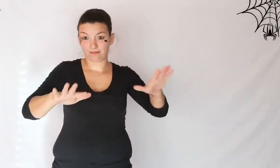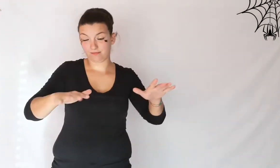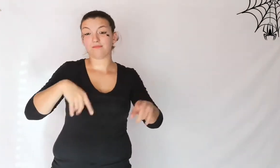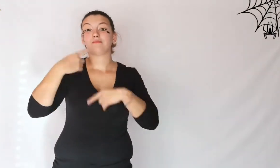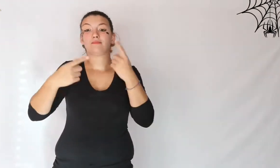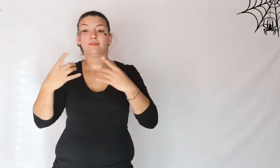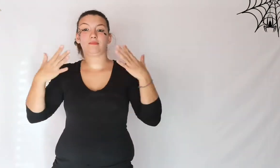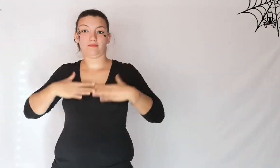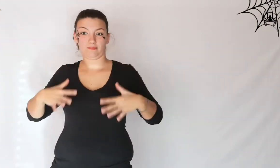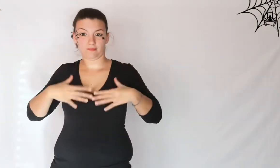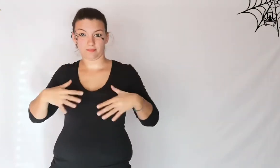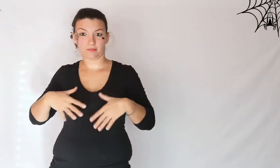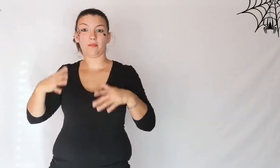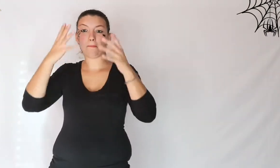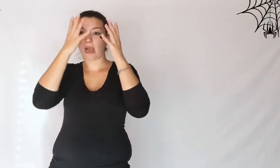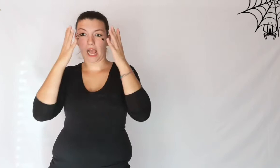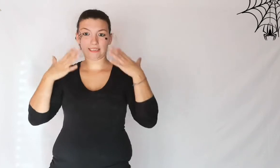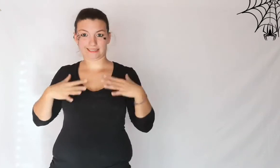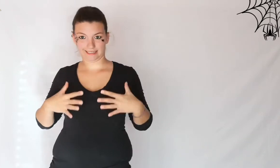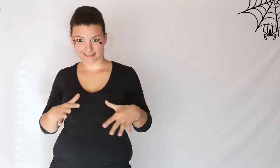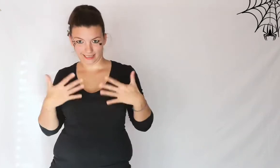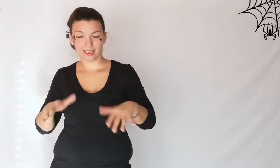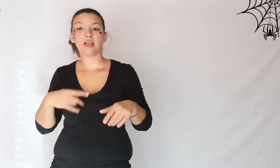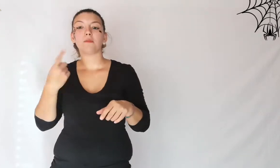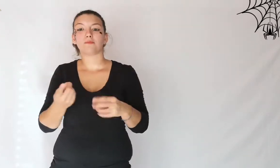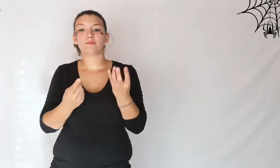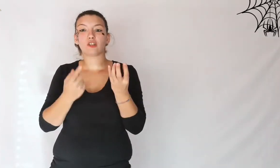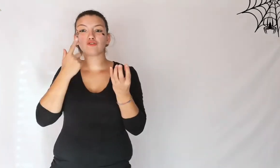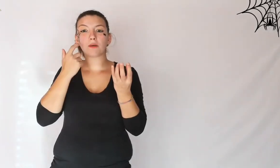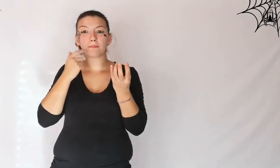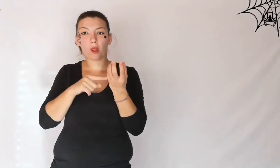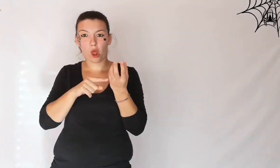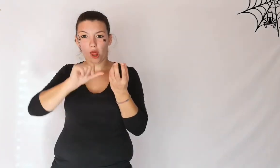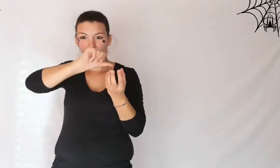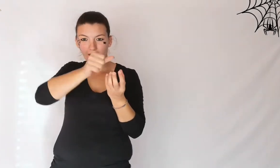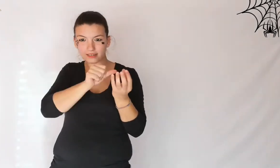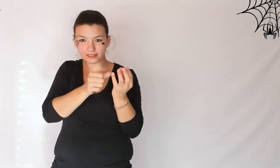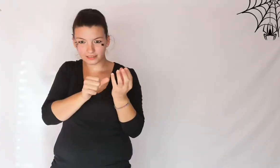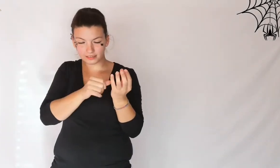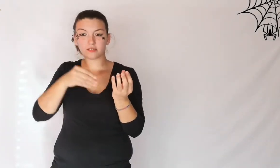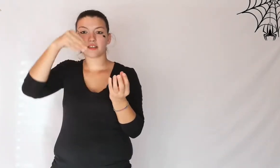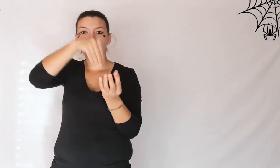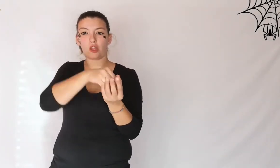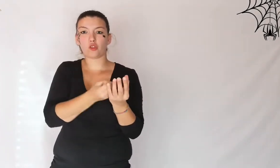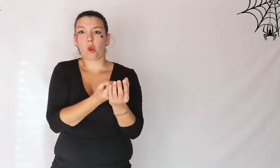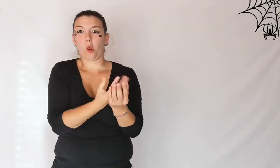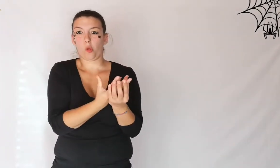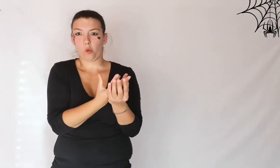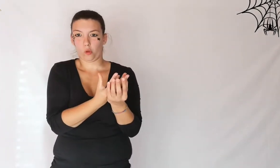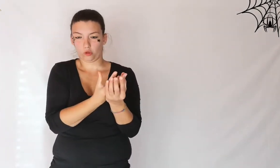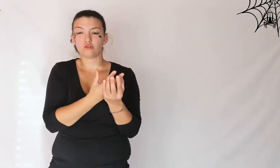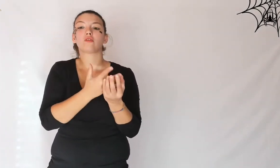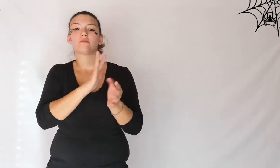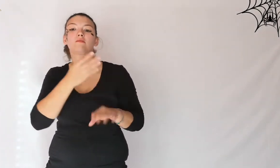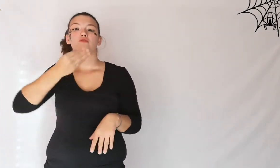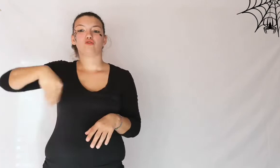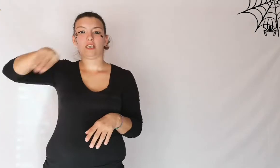then we disguised ourselves in masks and with an onion that served as a lantern